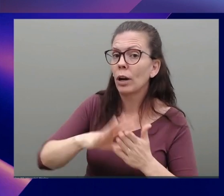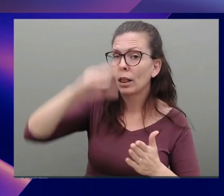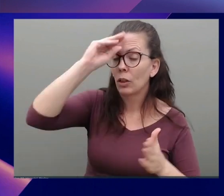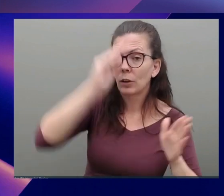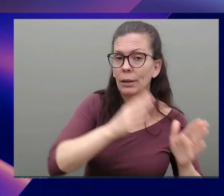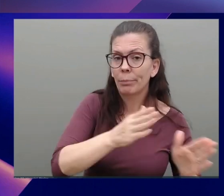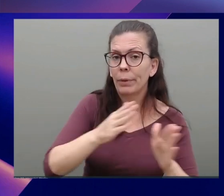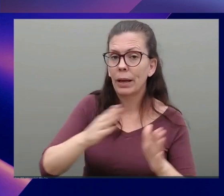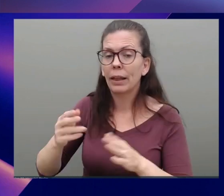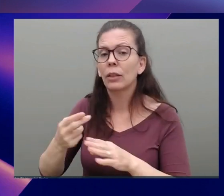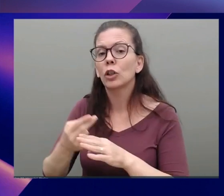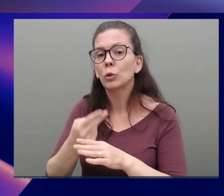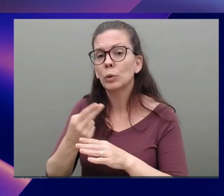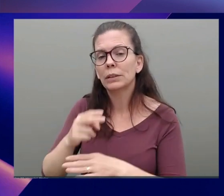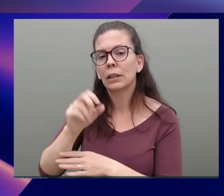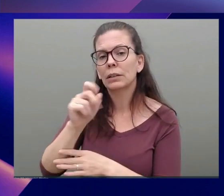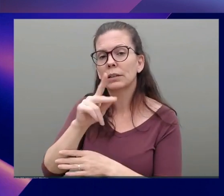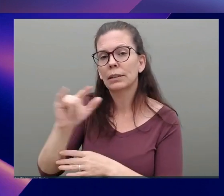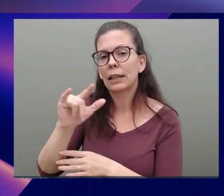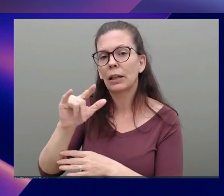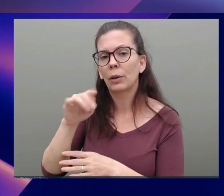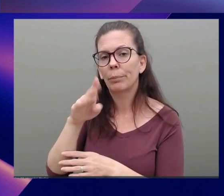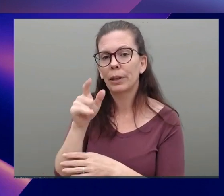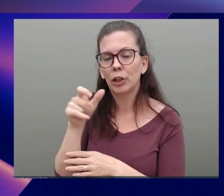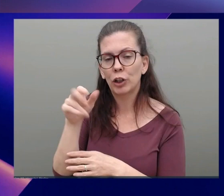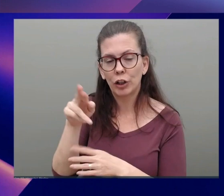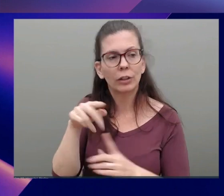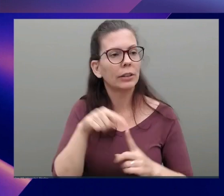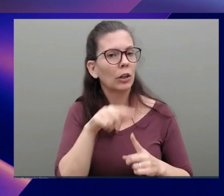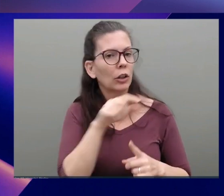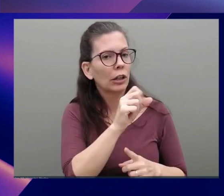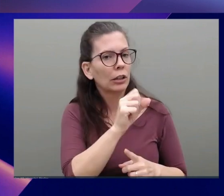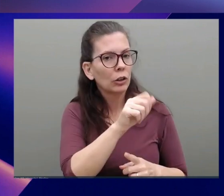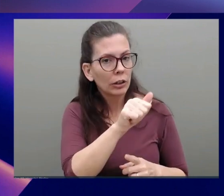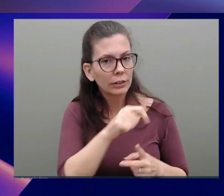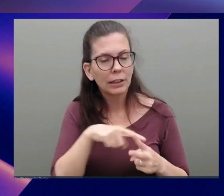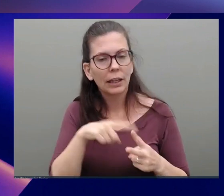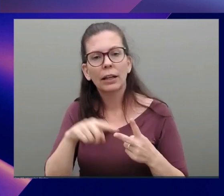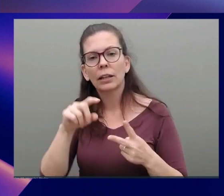so solutions architect, serverless developer, and machine learning, and I can see machine learning,